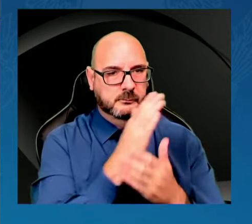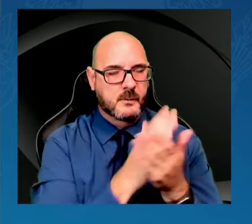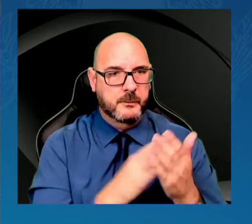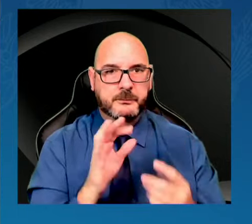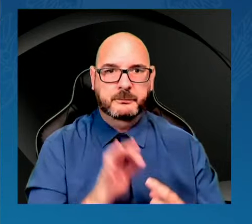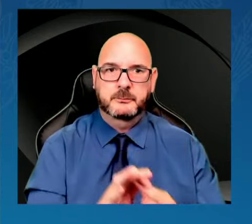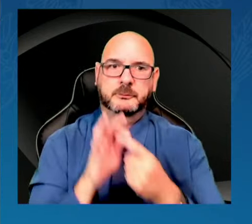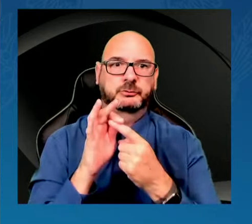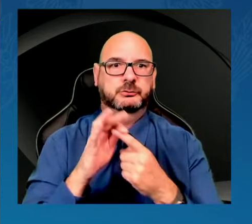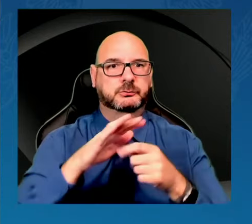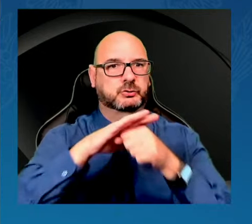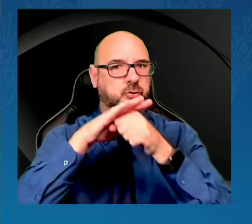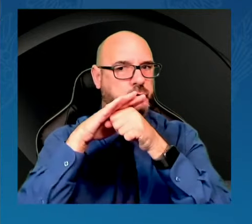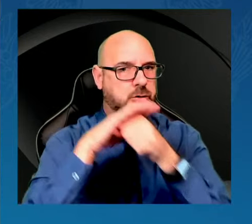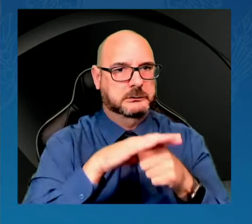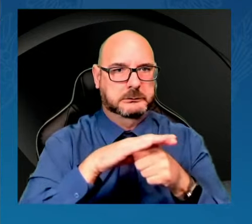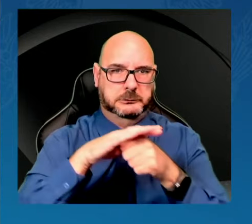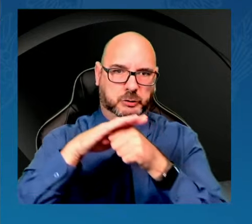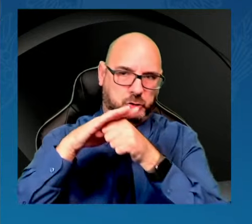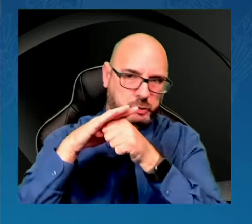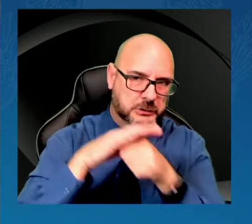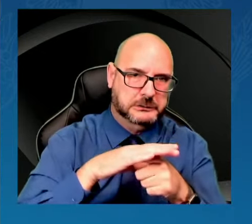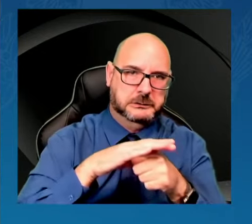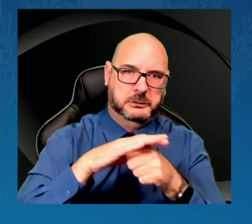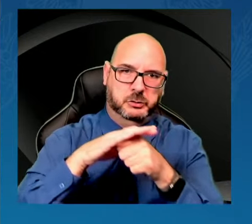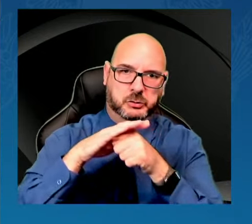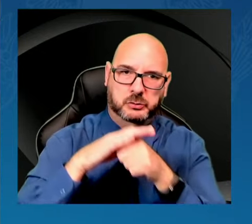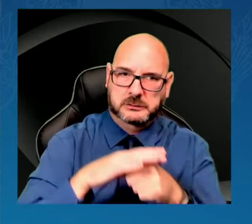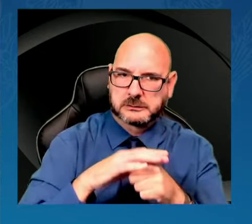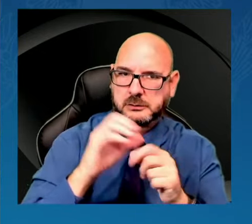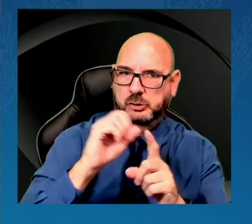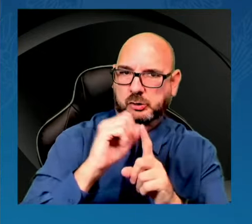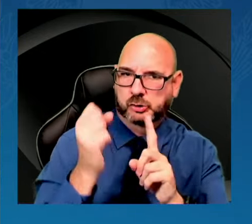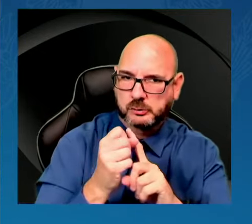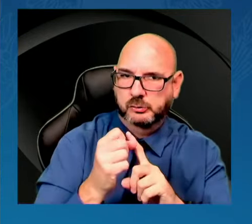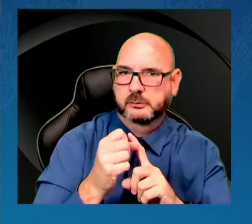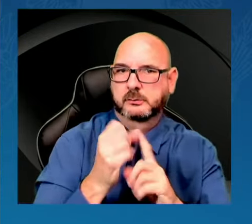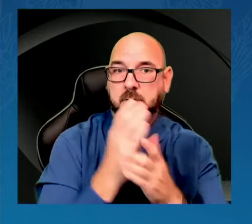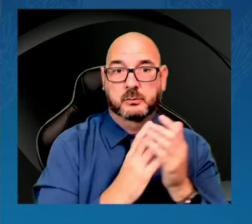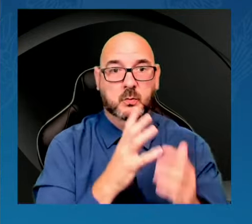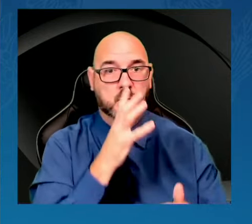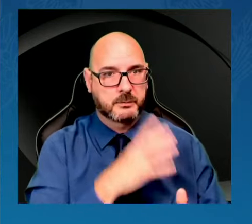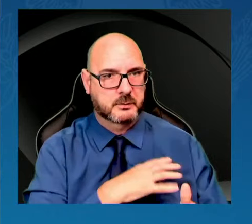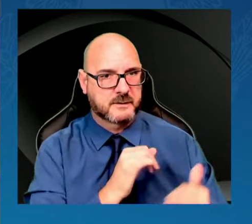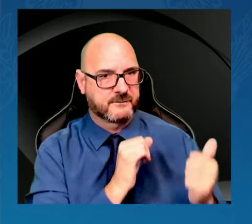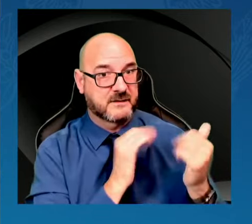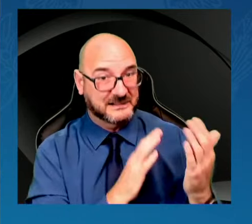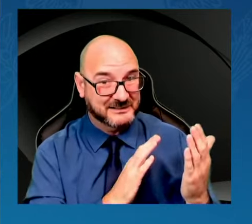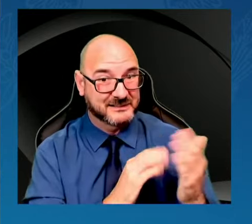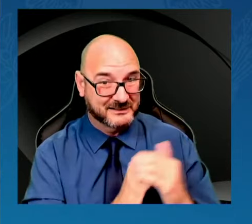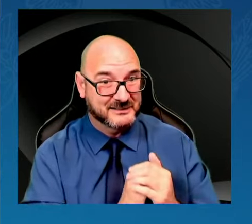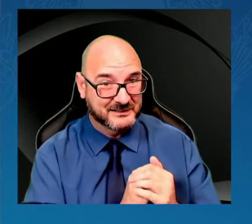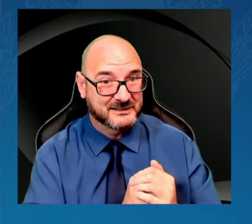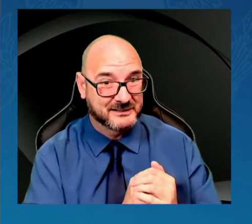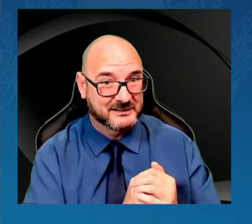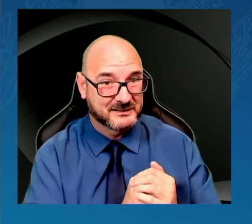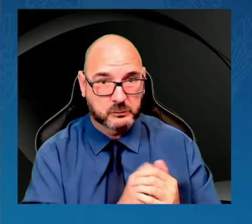that certain women demographically face that obviously will have an impact on their health and --